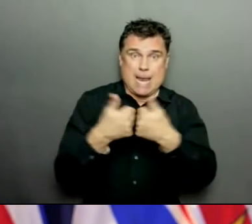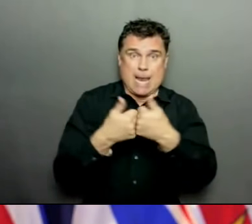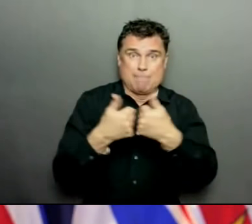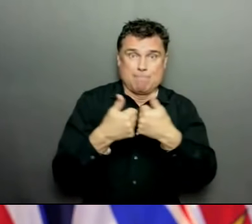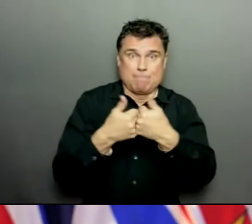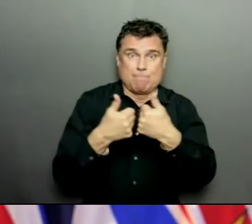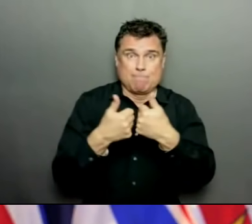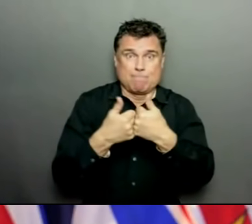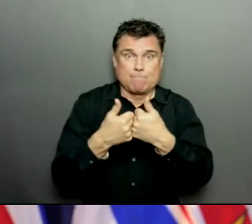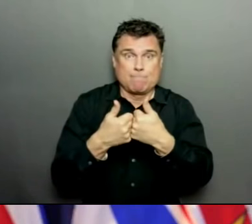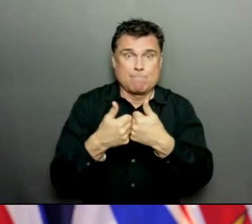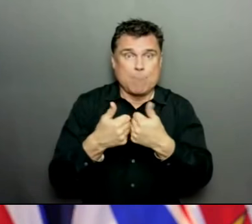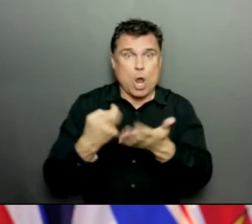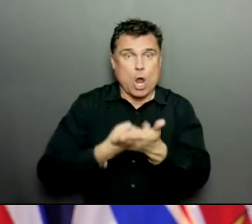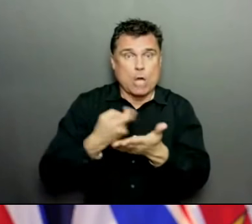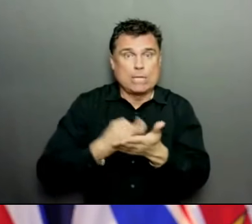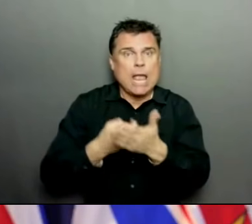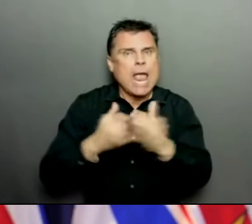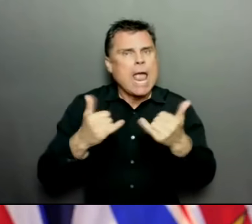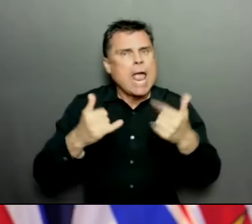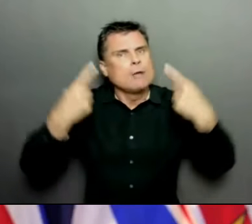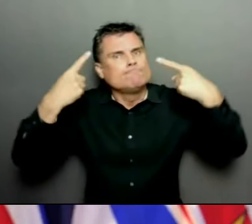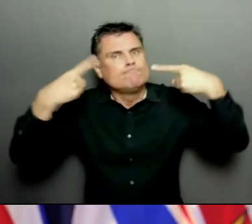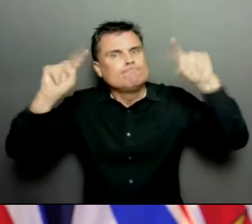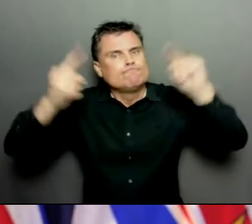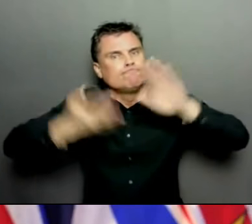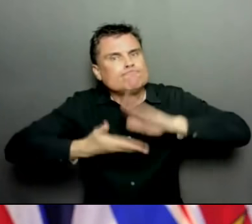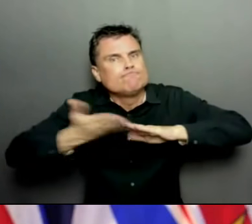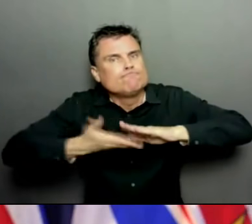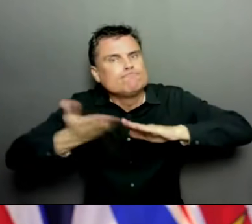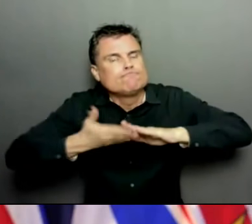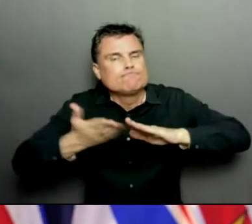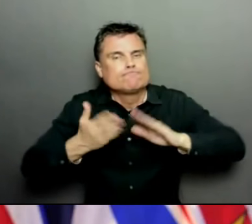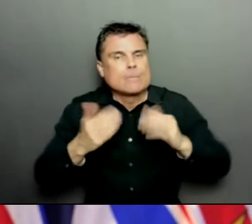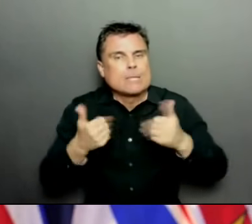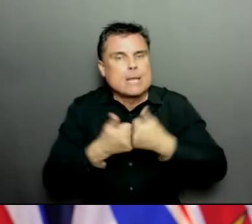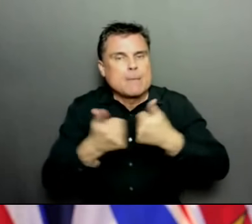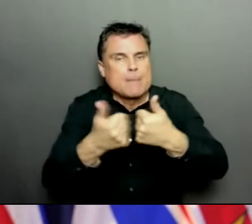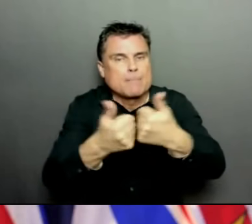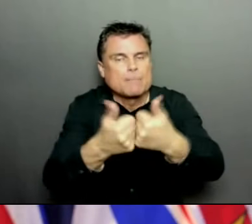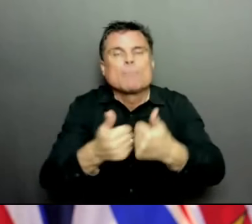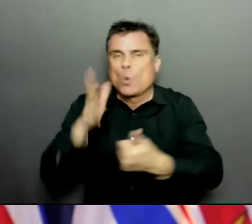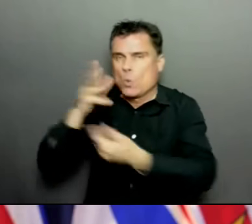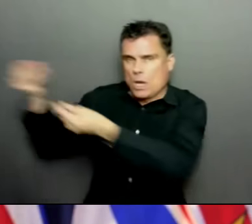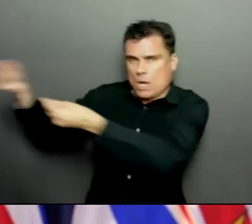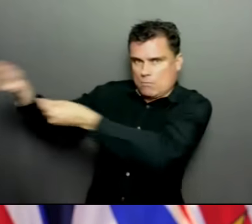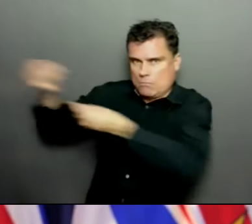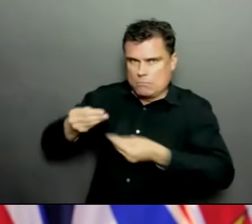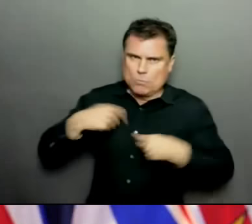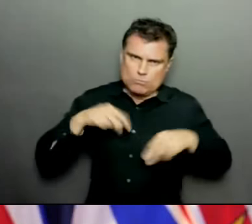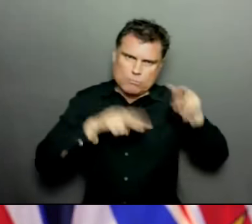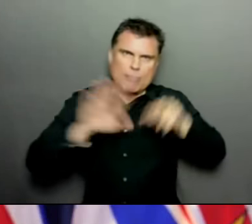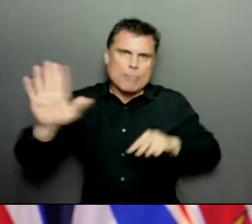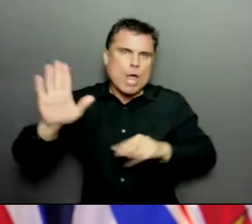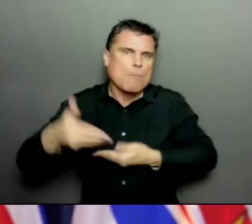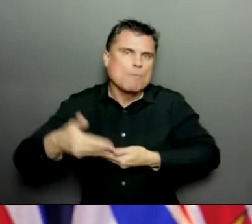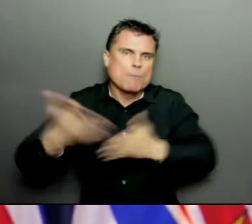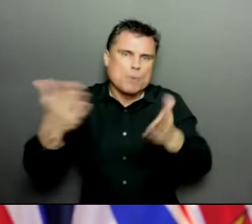of the league, we received that proposal just in the last few days, and obviously, we have been looking as you are aware, the NHL